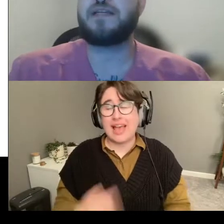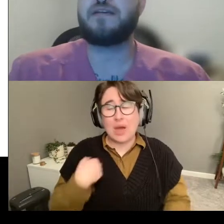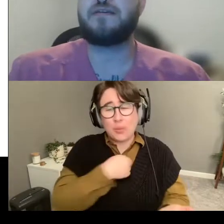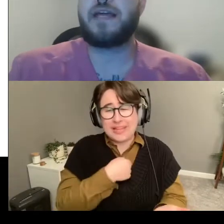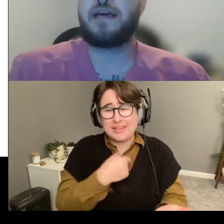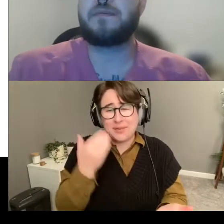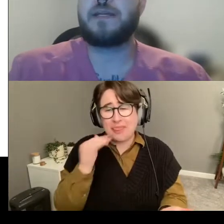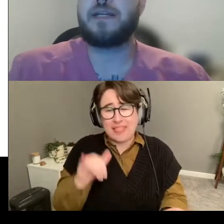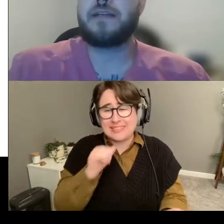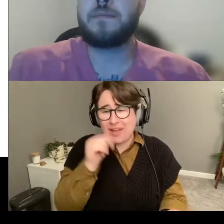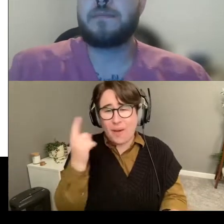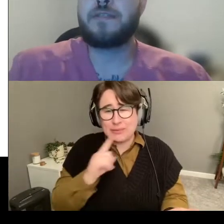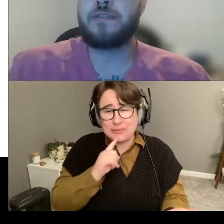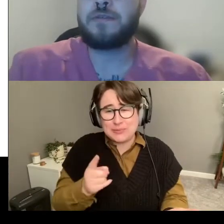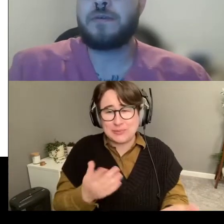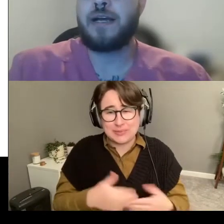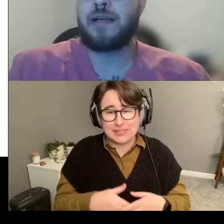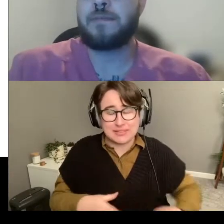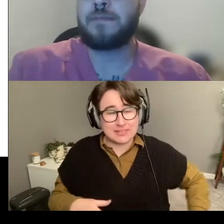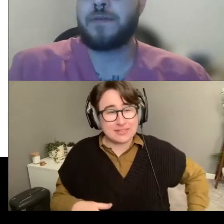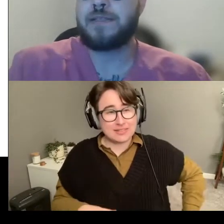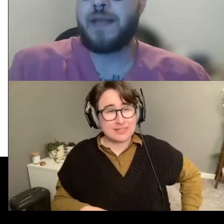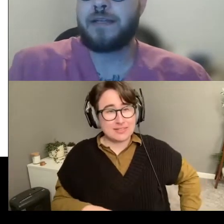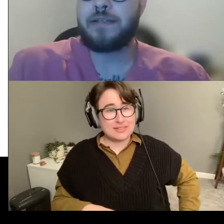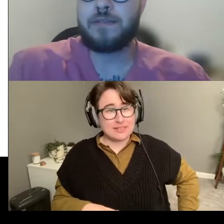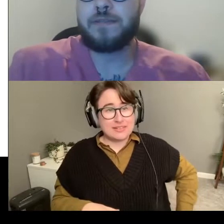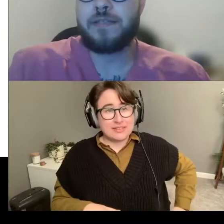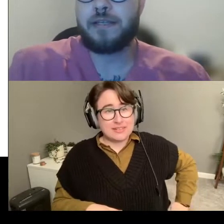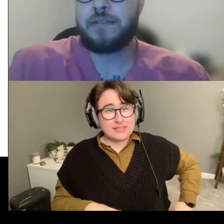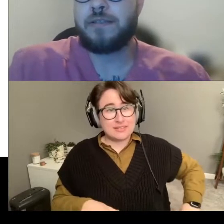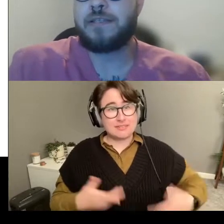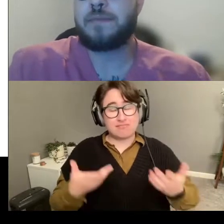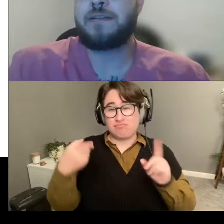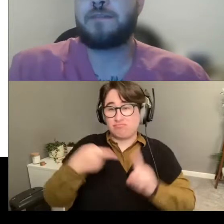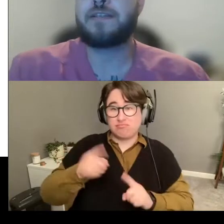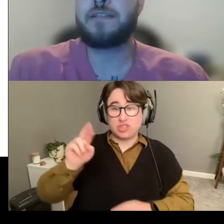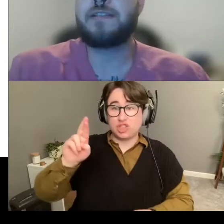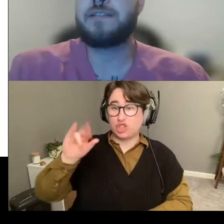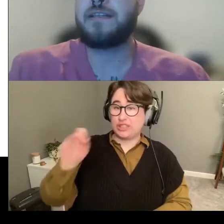We know that when it comes to risk factors for sexually transmitted infections,